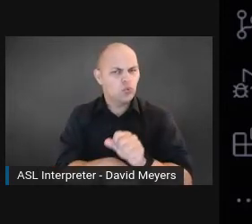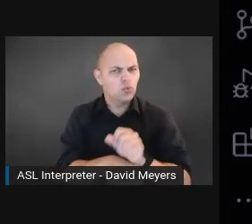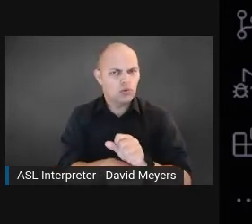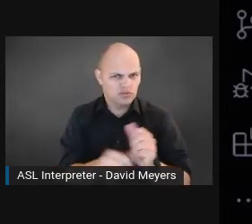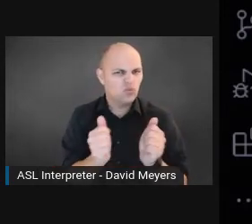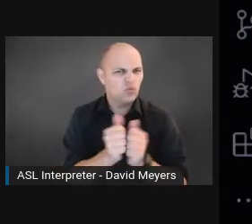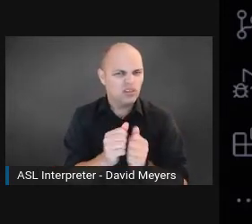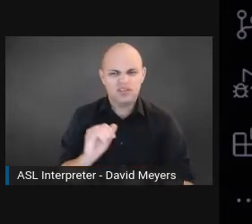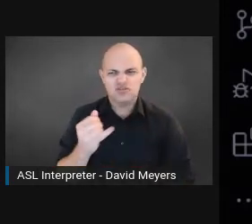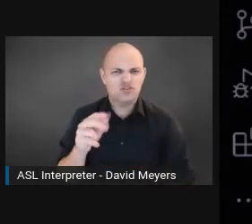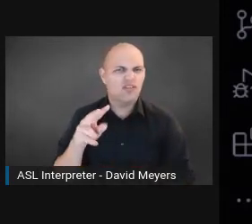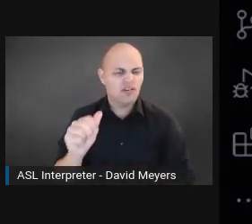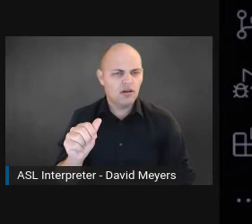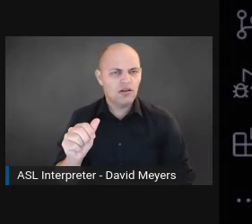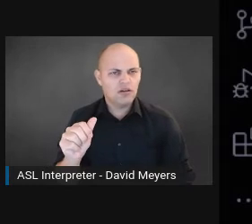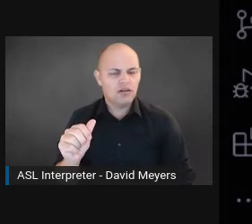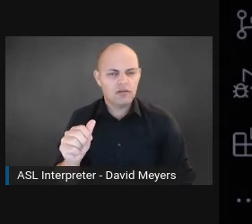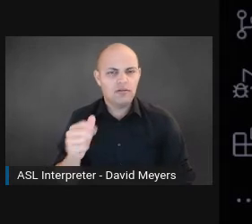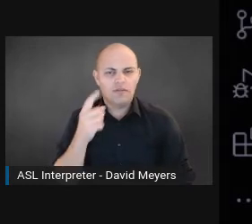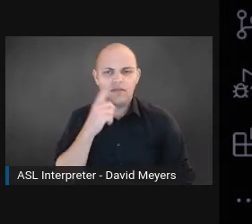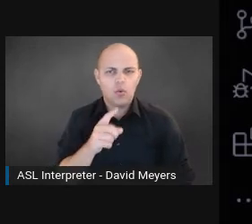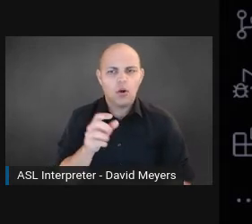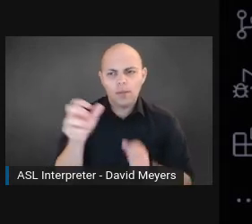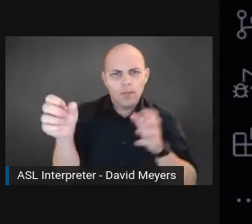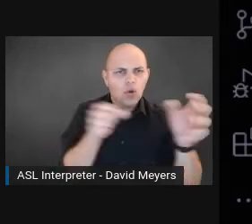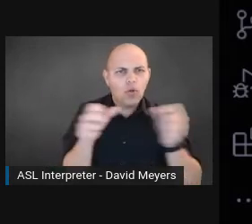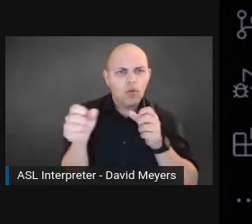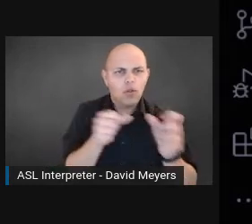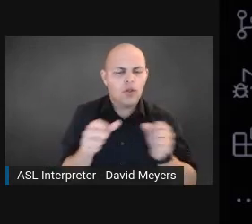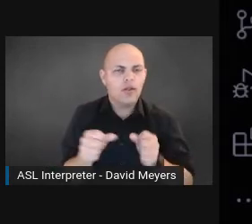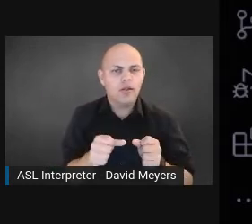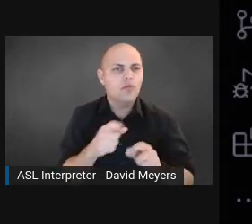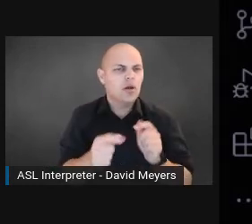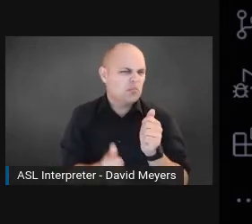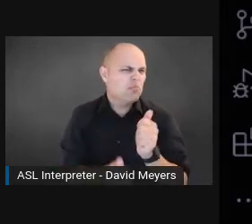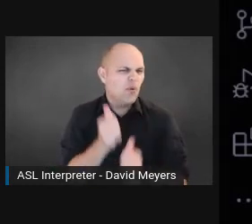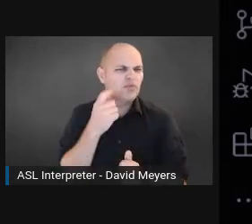to pull in some of these classes, but for the most part they are used for styling.